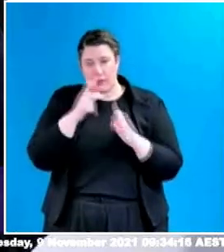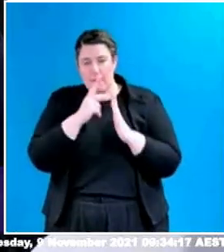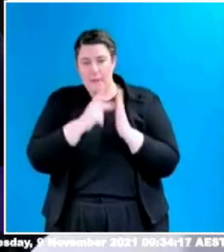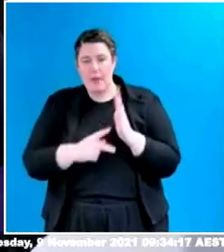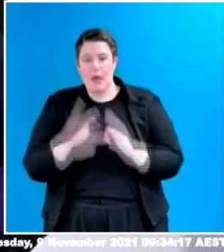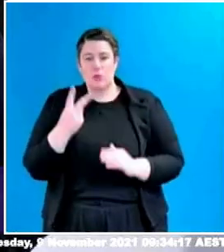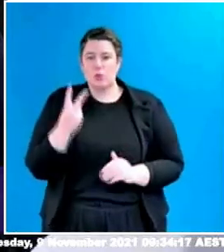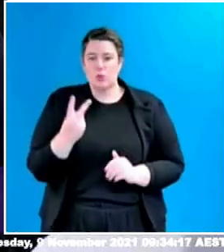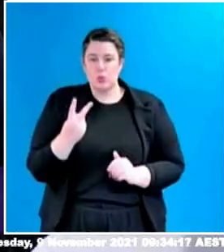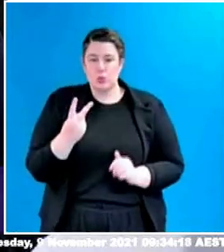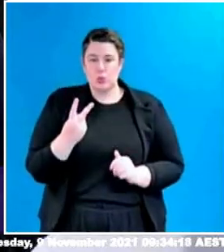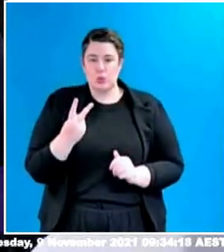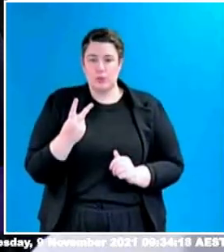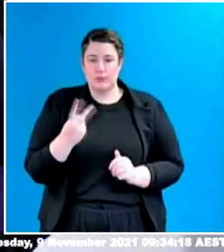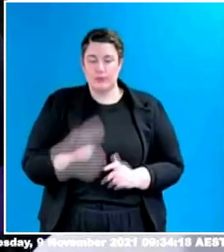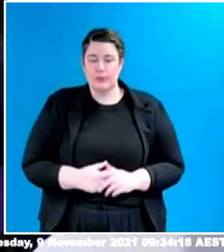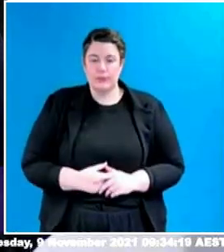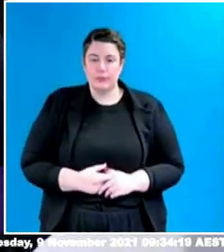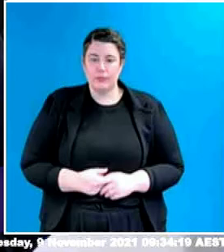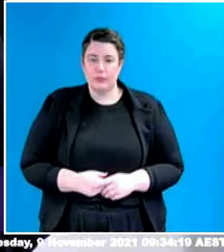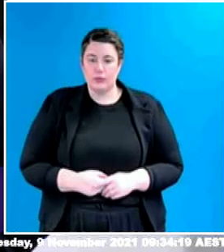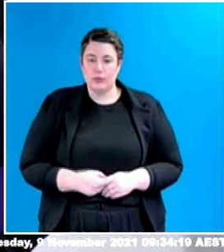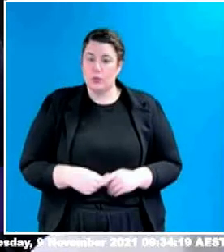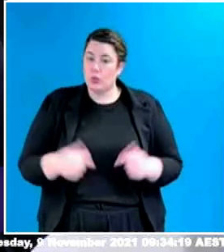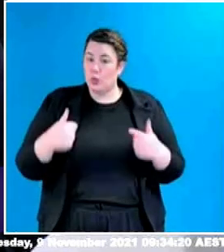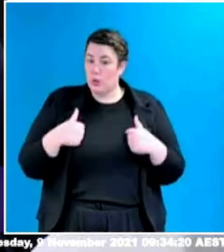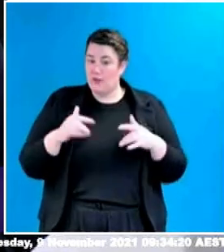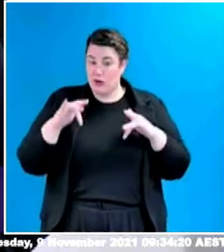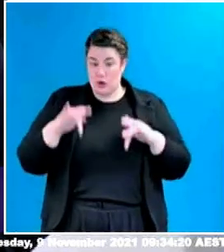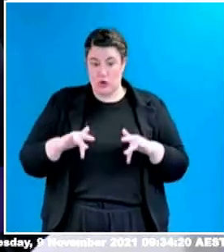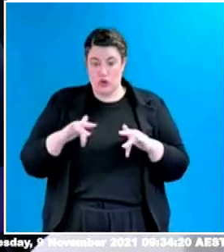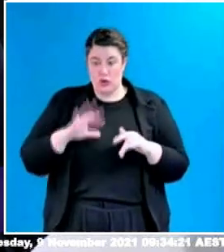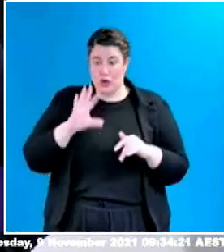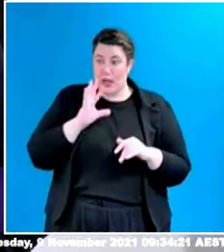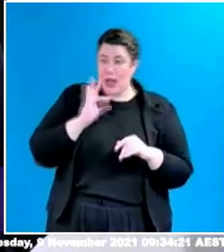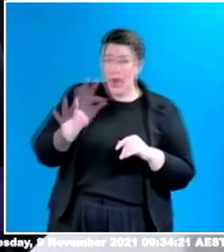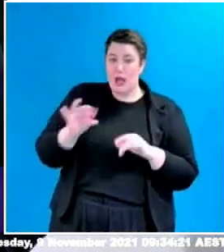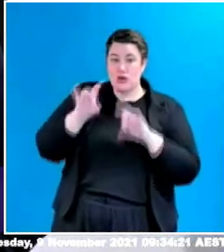We haven't asked Commonwealth in the preparation of these proceedings to be